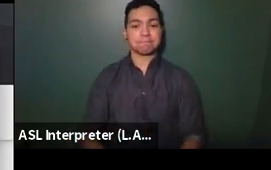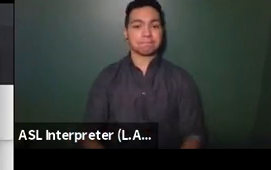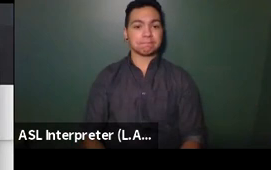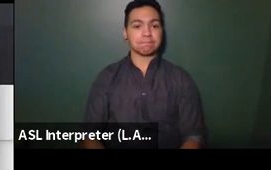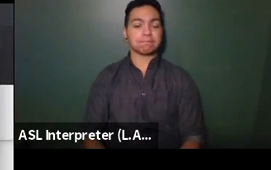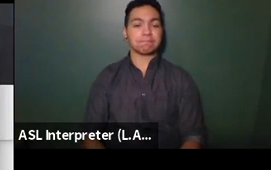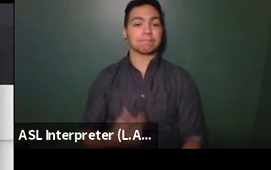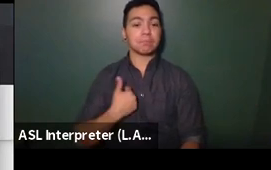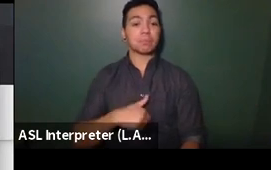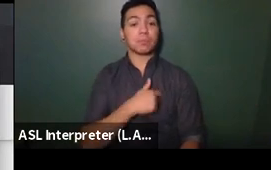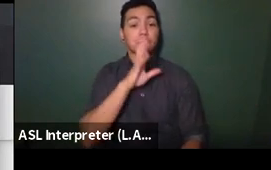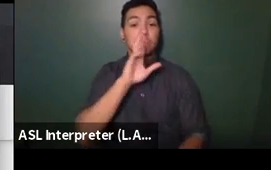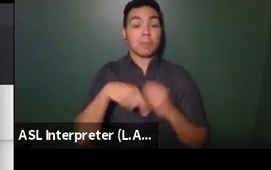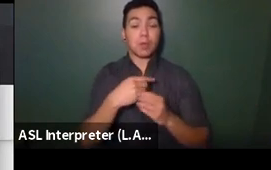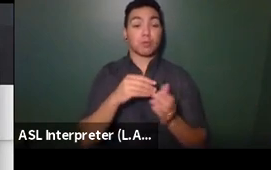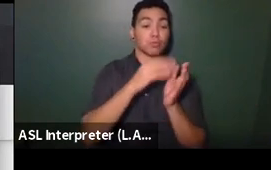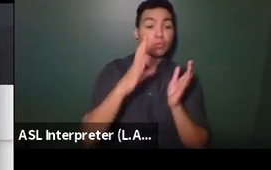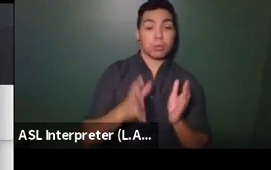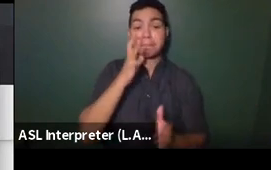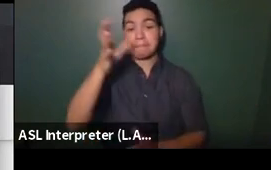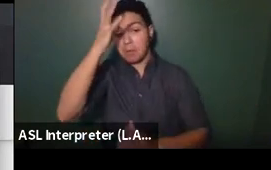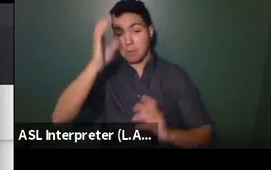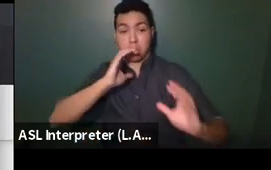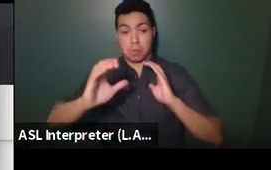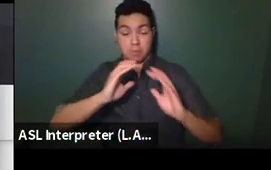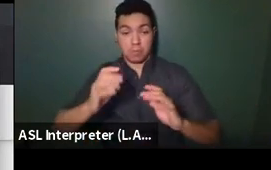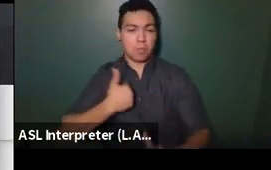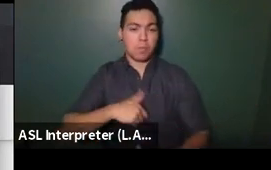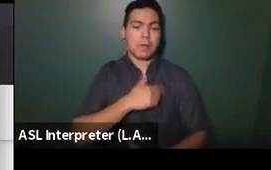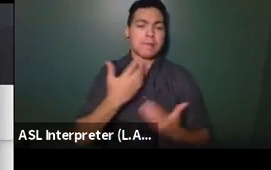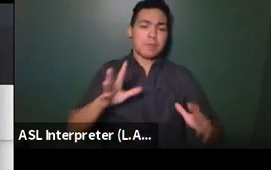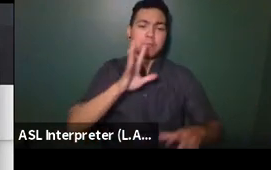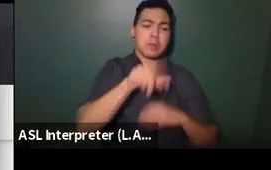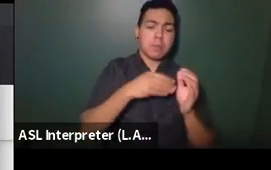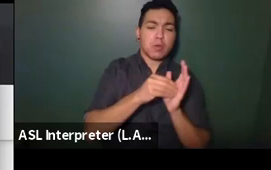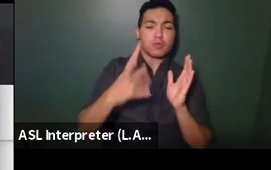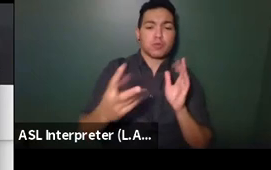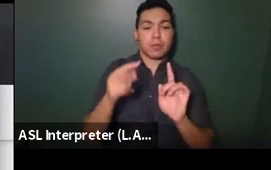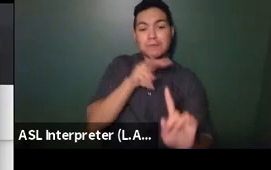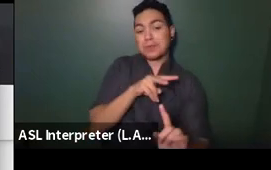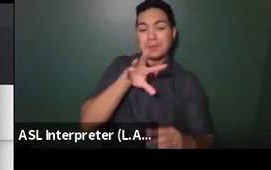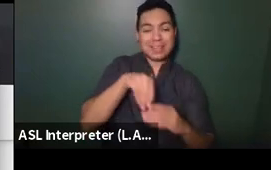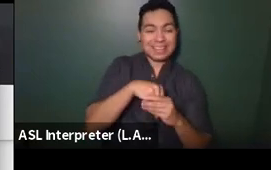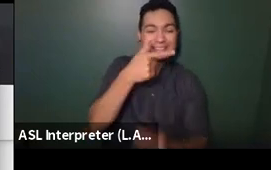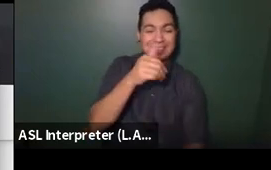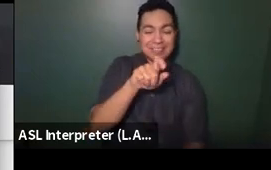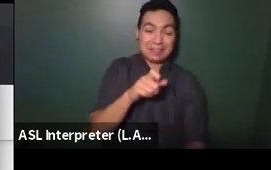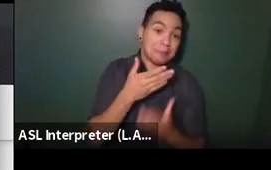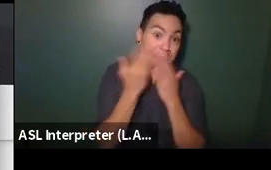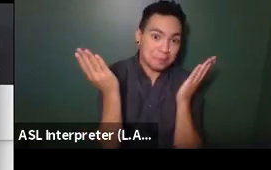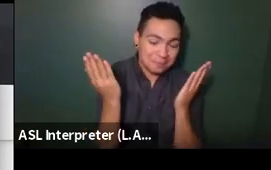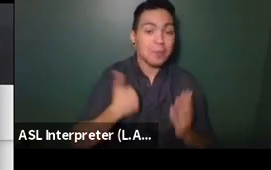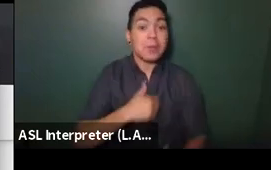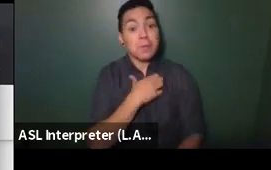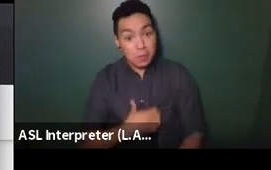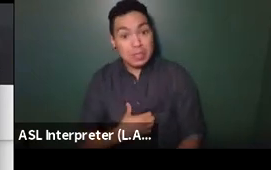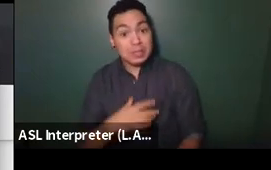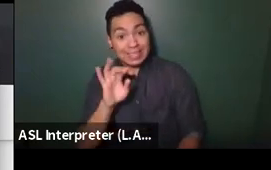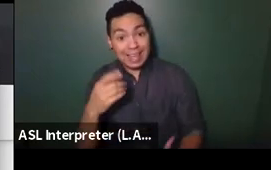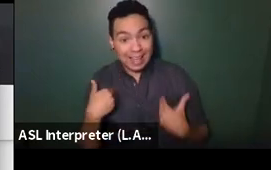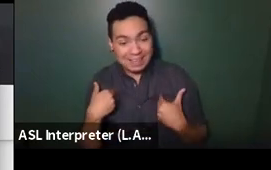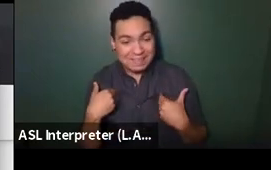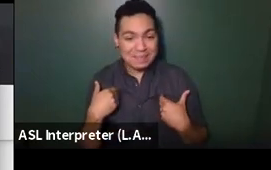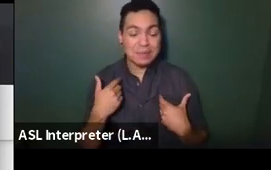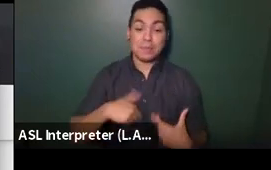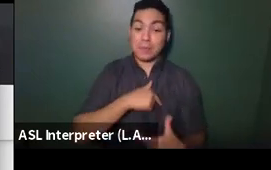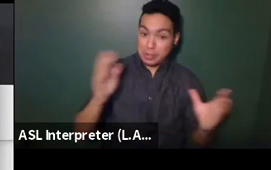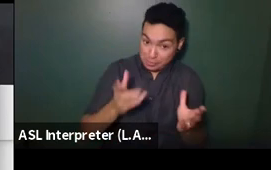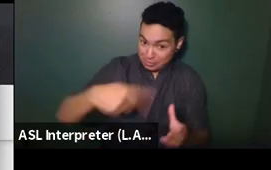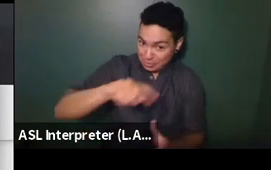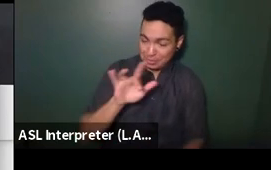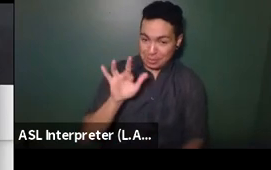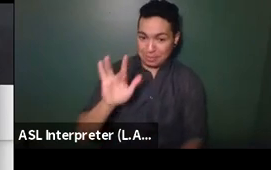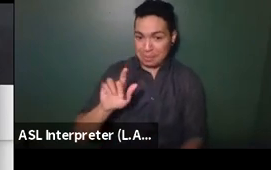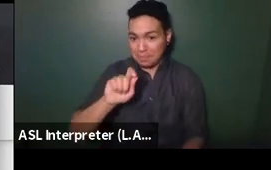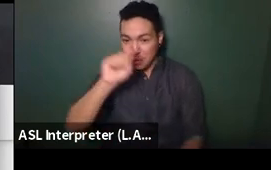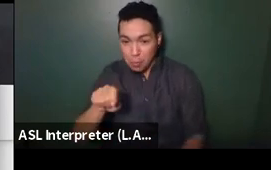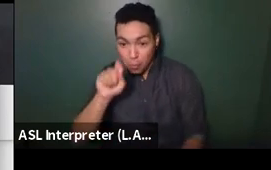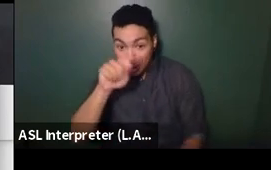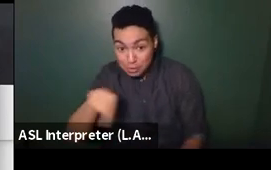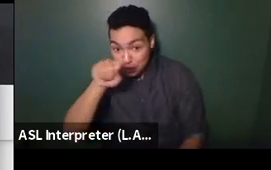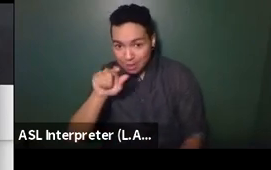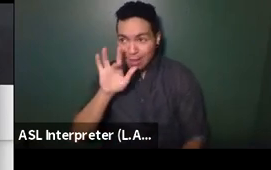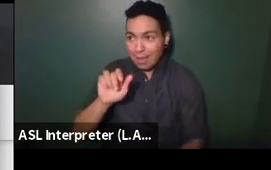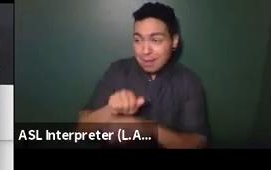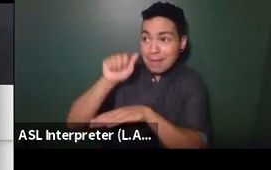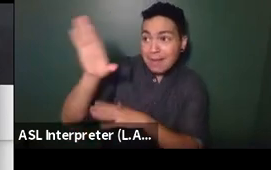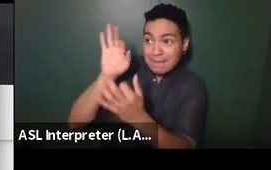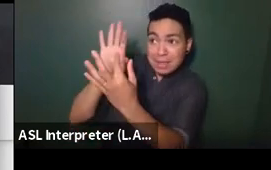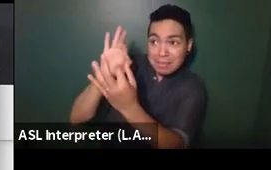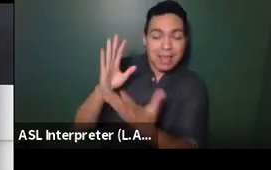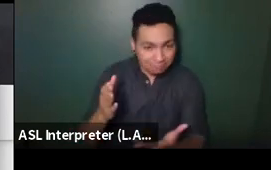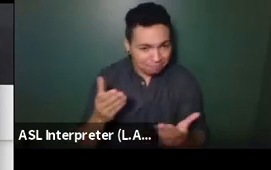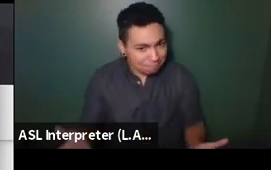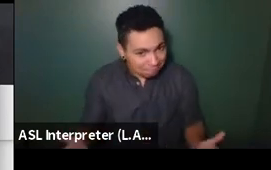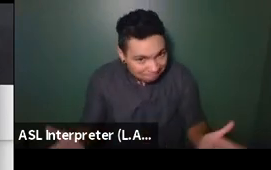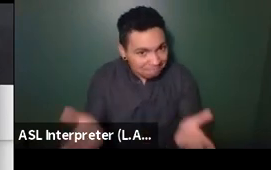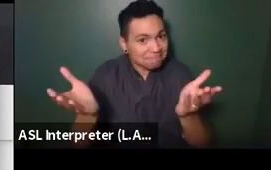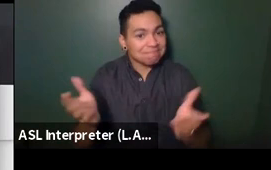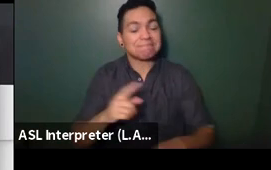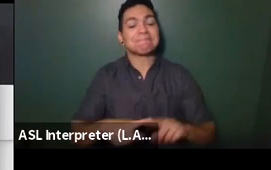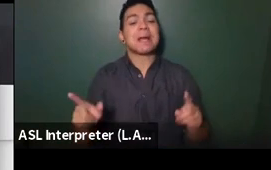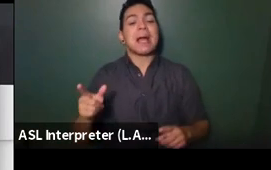Katherine Livick - ESD 112: the student in parent communication. We've kind of covered the idea of student view in Google. There isn't one we wish there was one. We encourage you to click the question mark and add feedback. But there are some workarounds for that. Your district may have